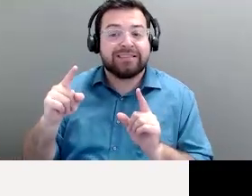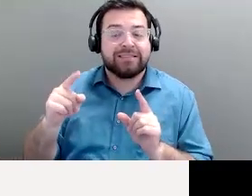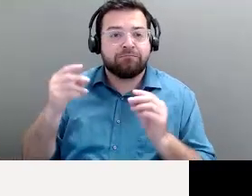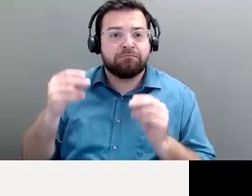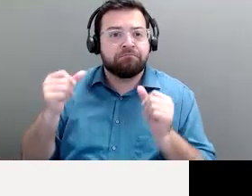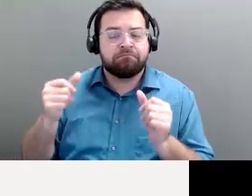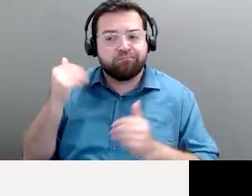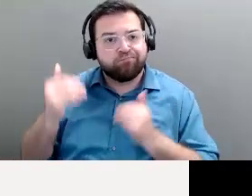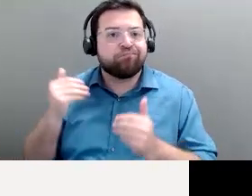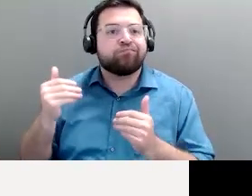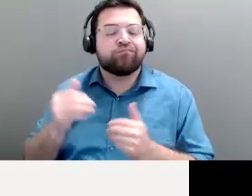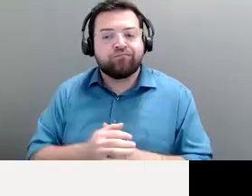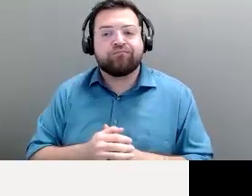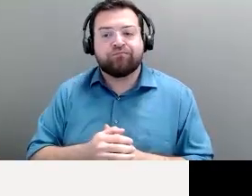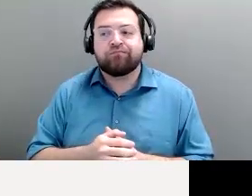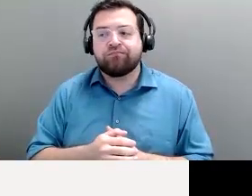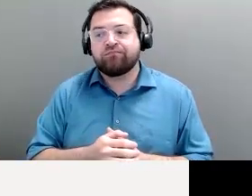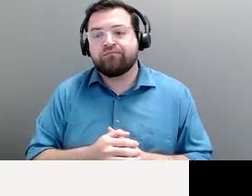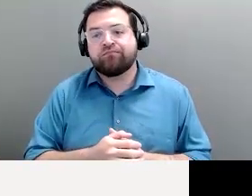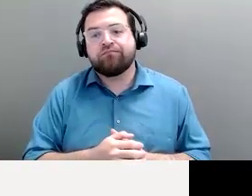With the